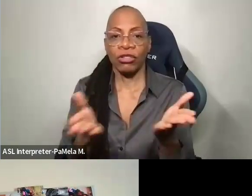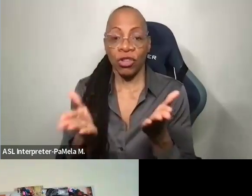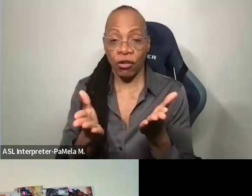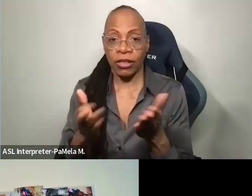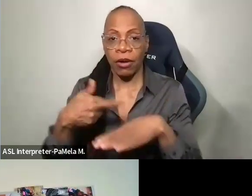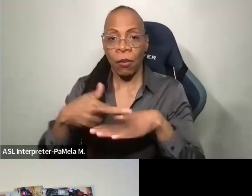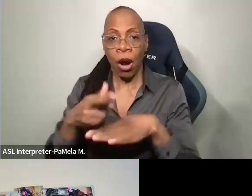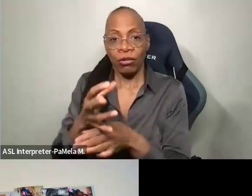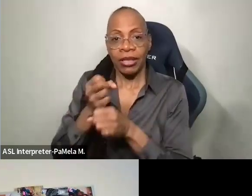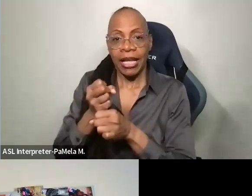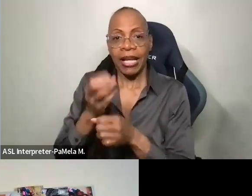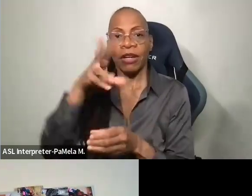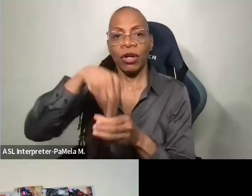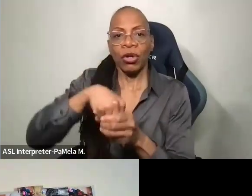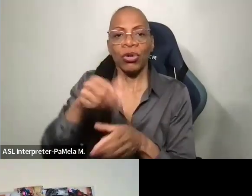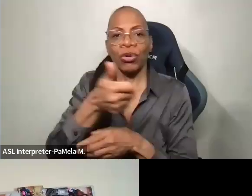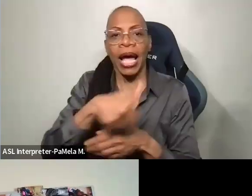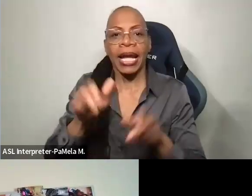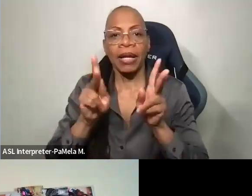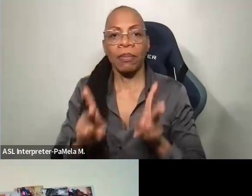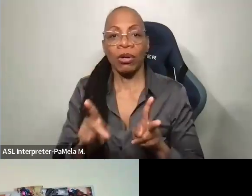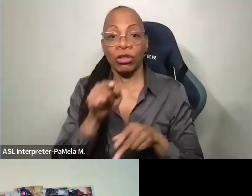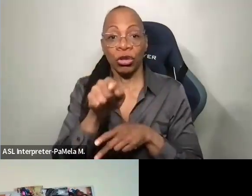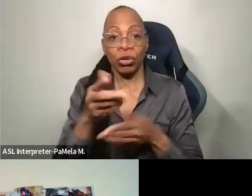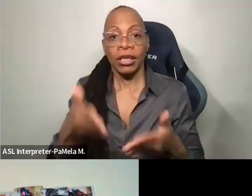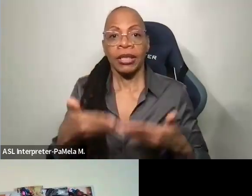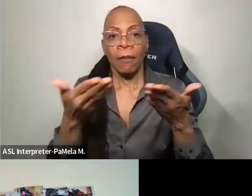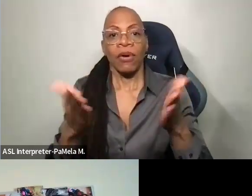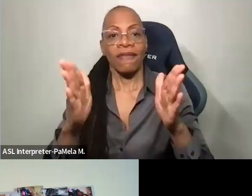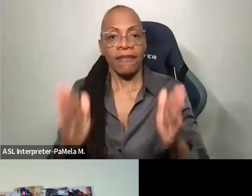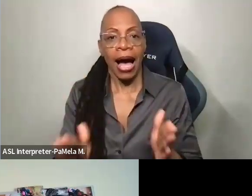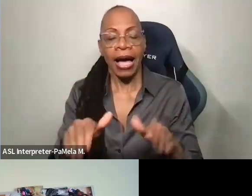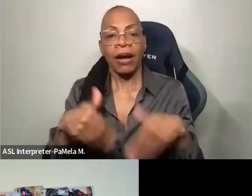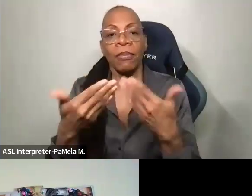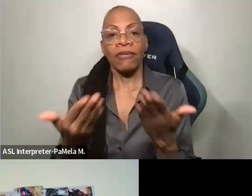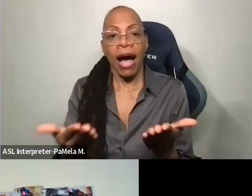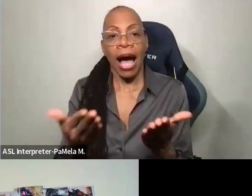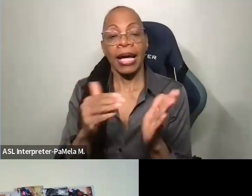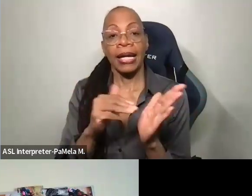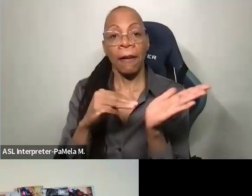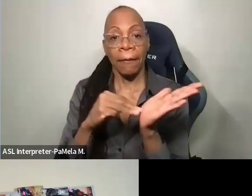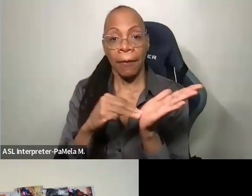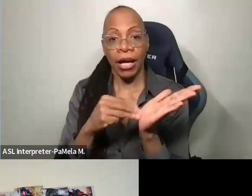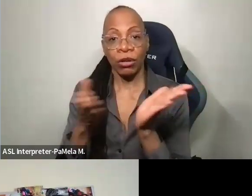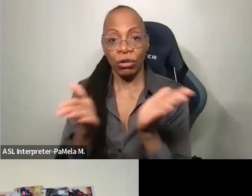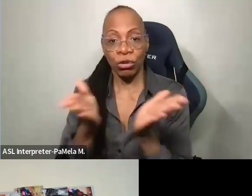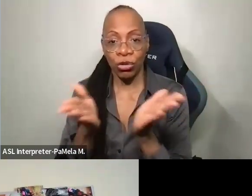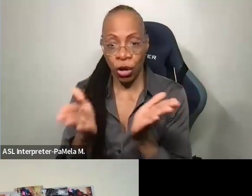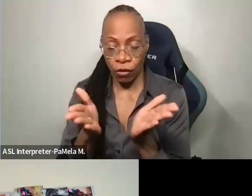It would include anyone who you as the PATH provider provided mental health services to, so that service provision.